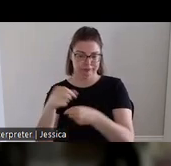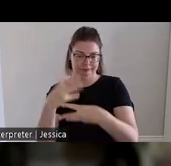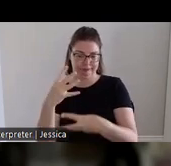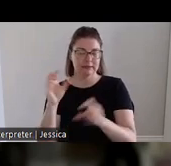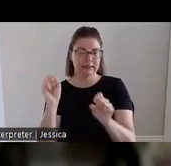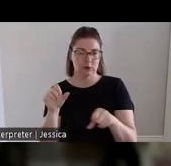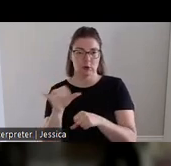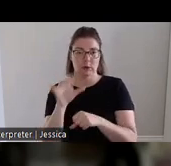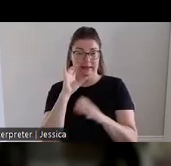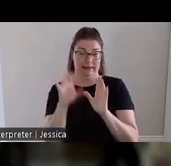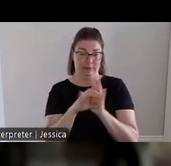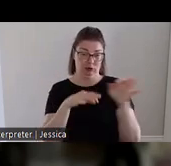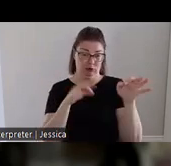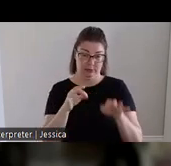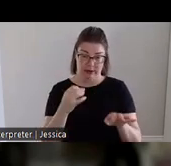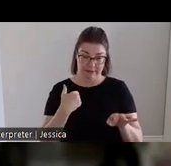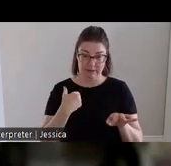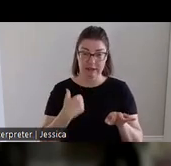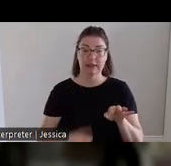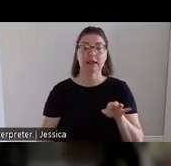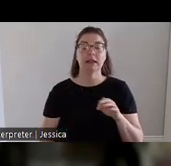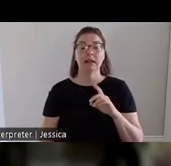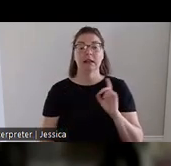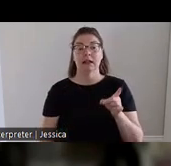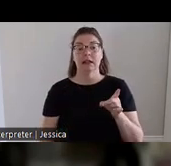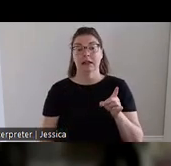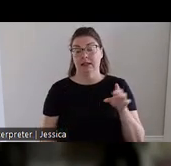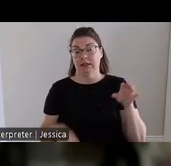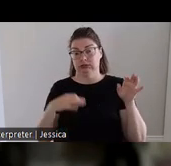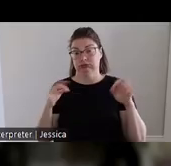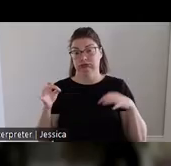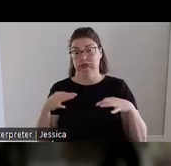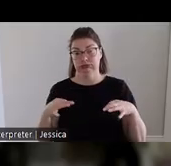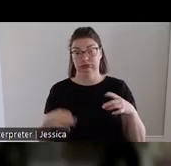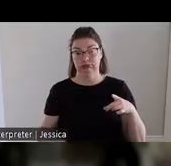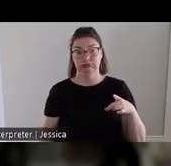image description there. But to describe this image, I would say the digital publishing